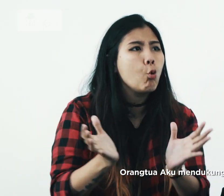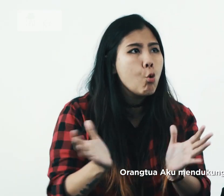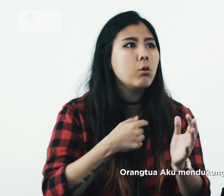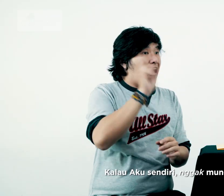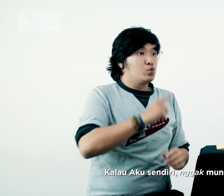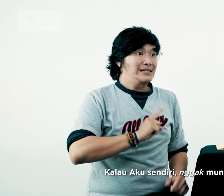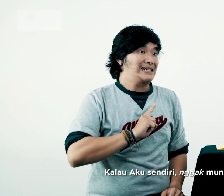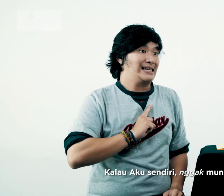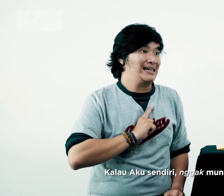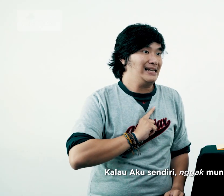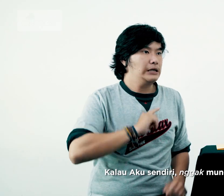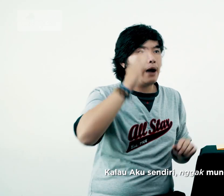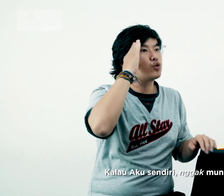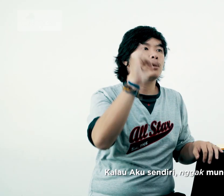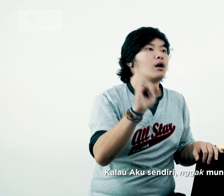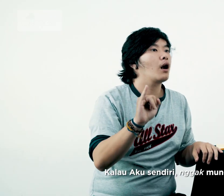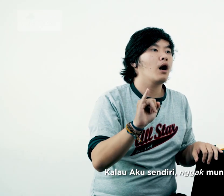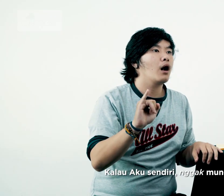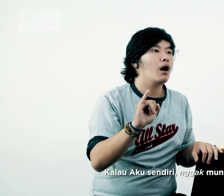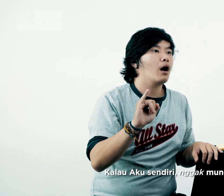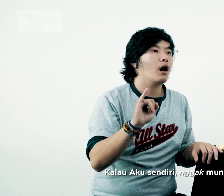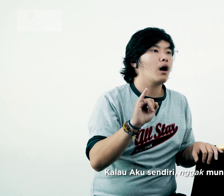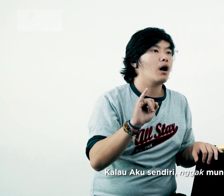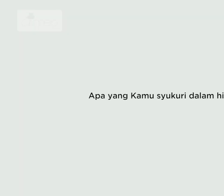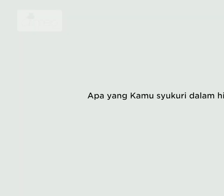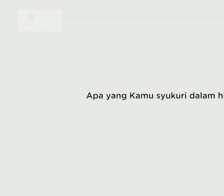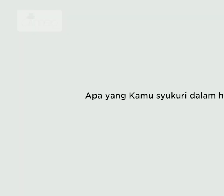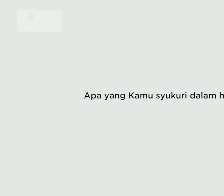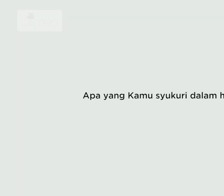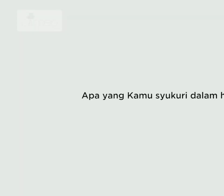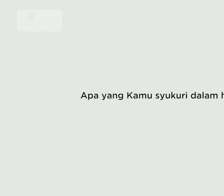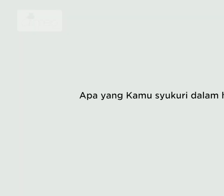If I was alone, it wouldn't be possible. (What are you thankful for in this life?)